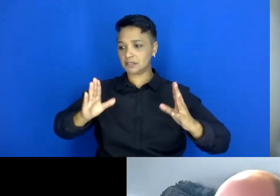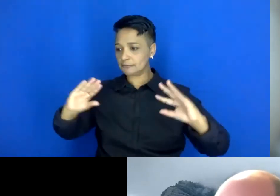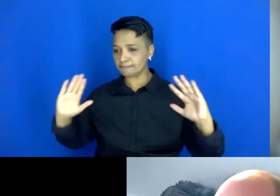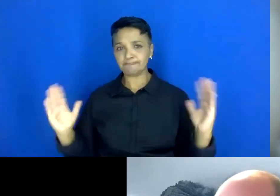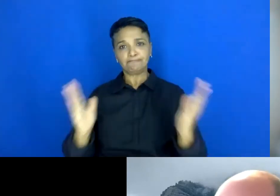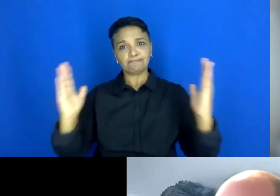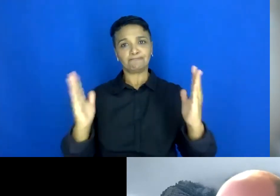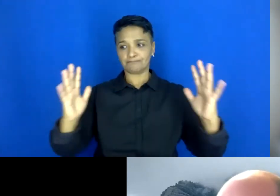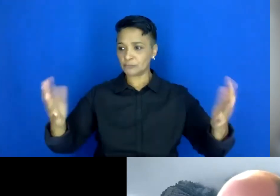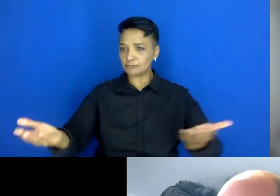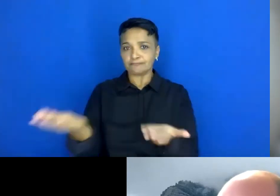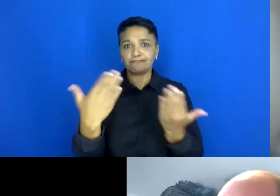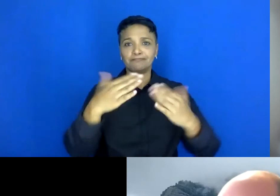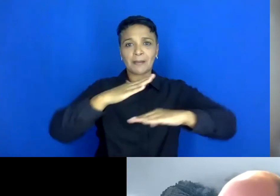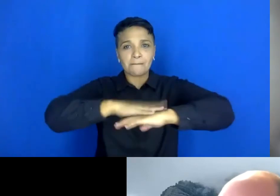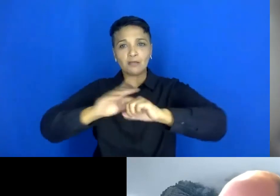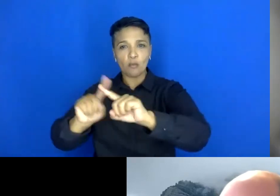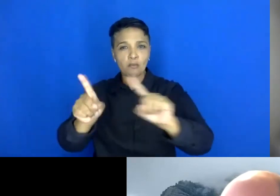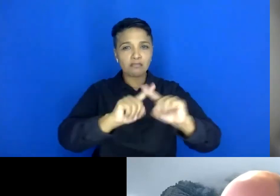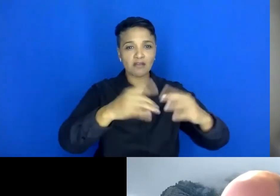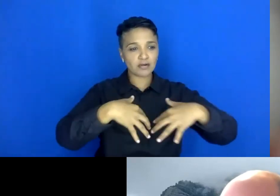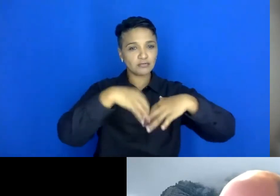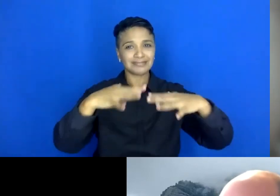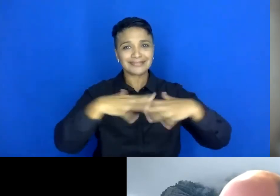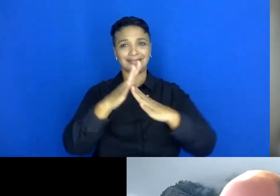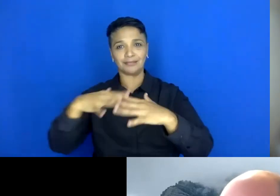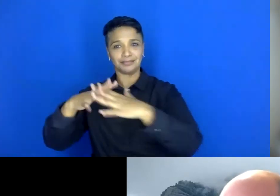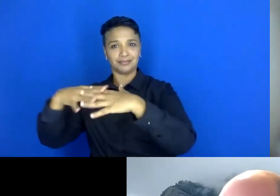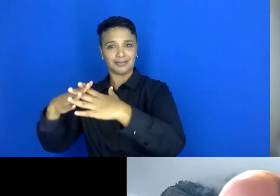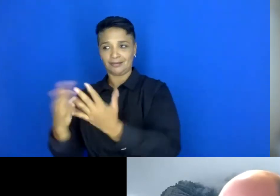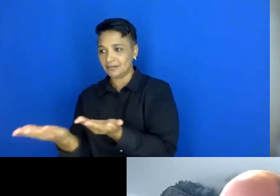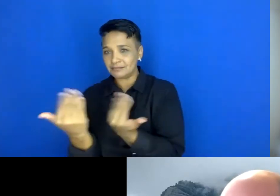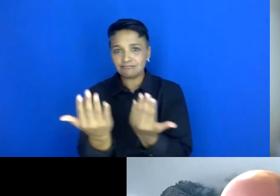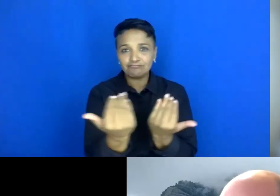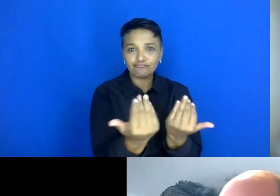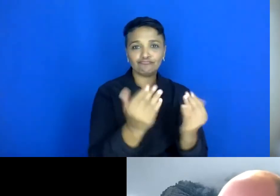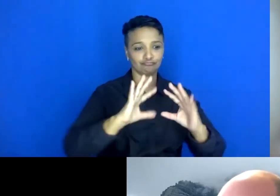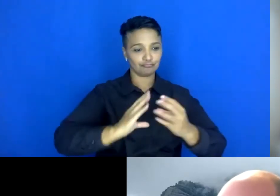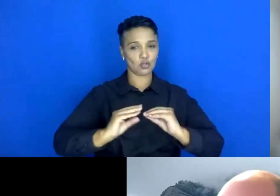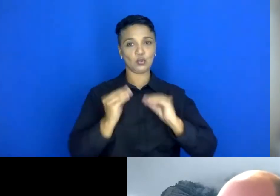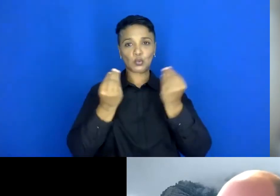and challenges and on how to work together within the broader un system right as a whole and there